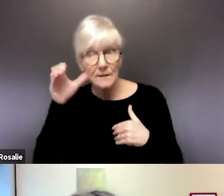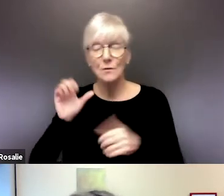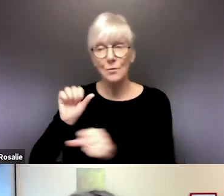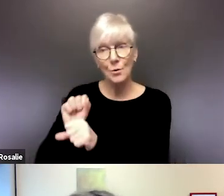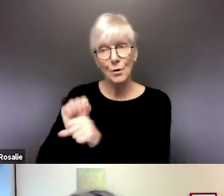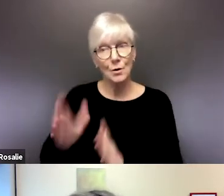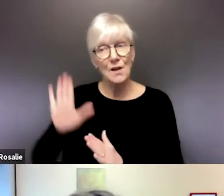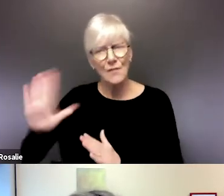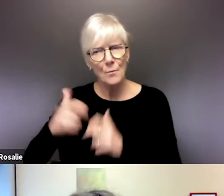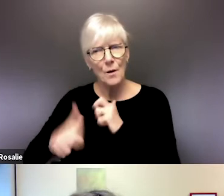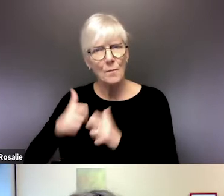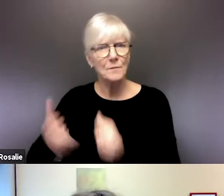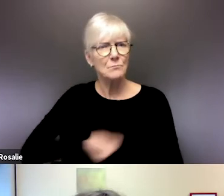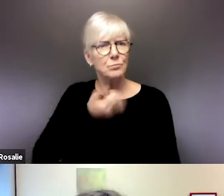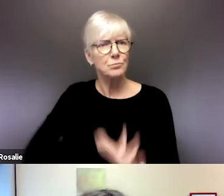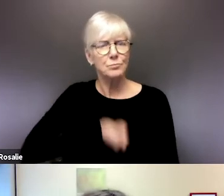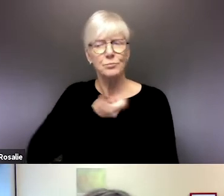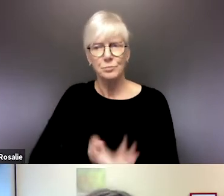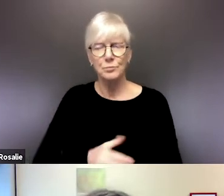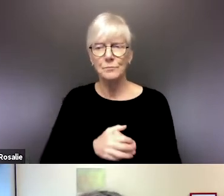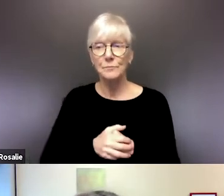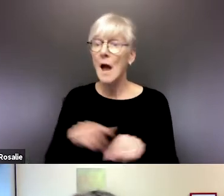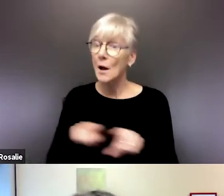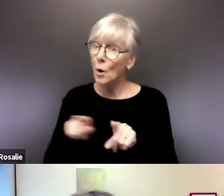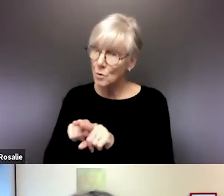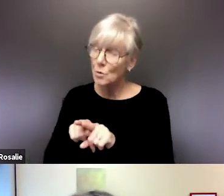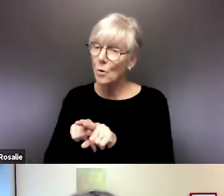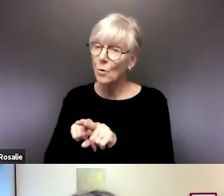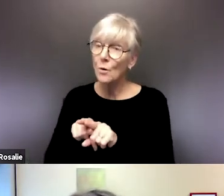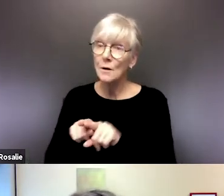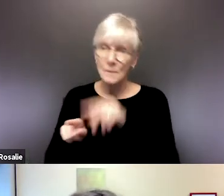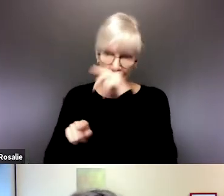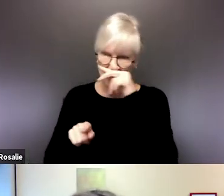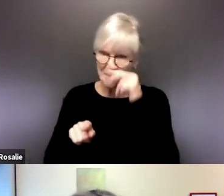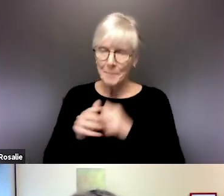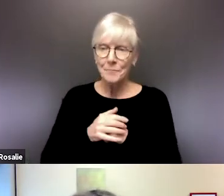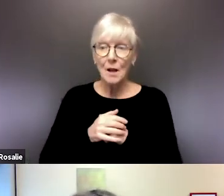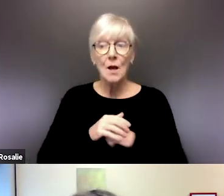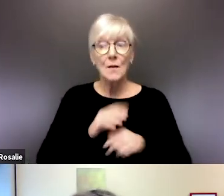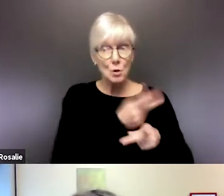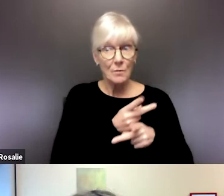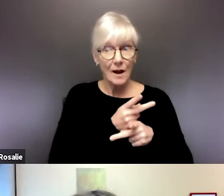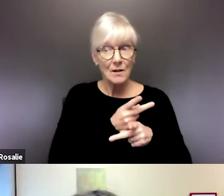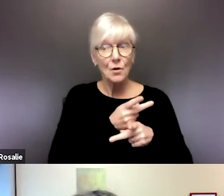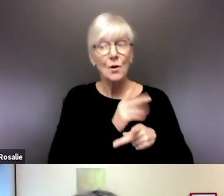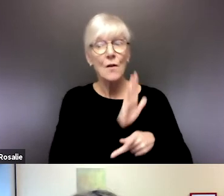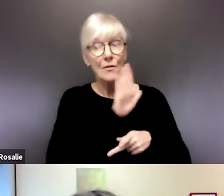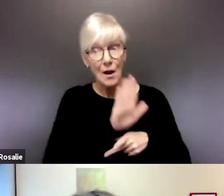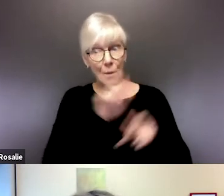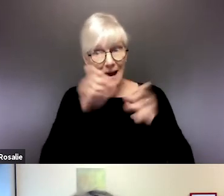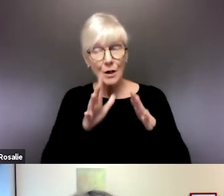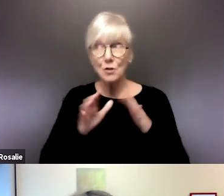supervisor's ability to be listened to by their manager. This last point is the most important.